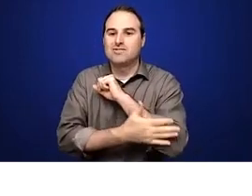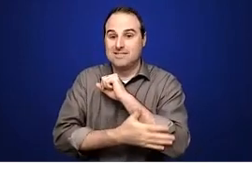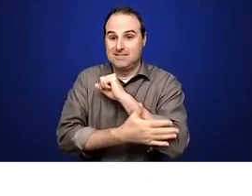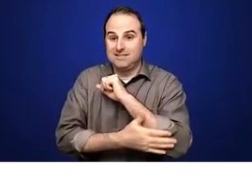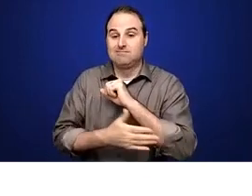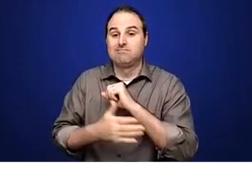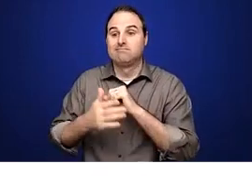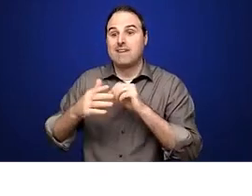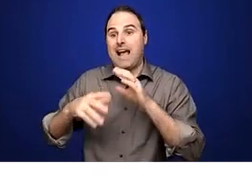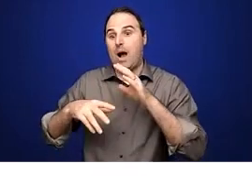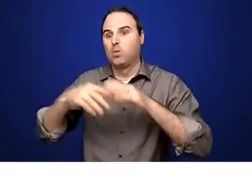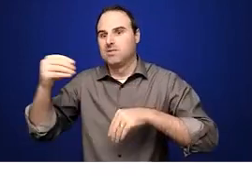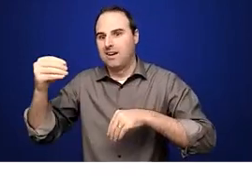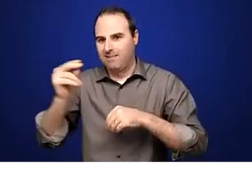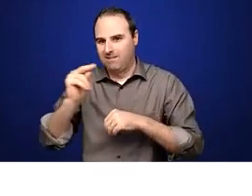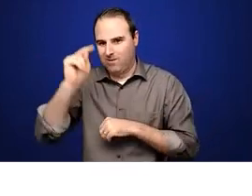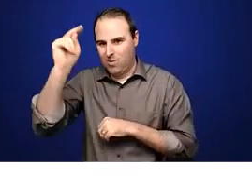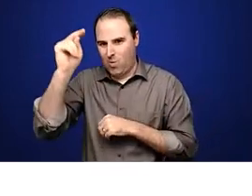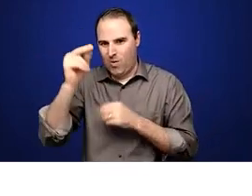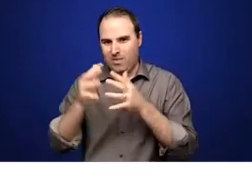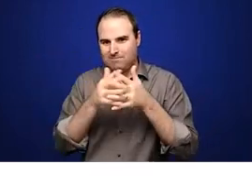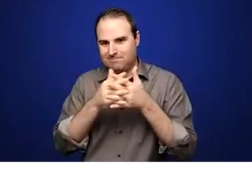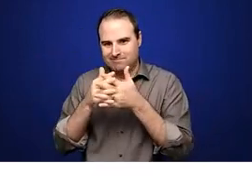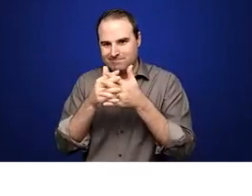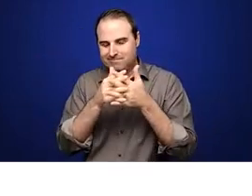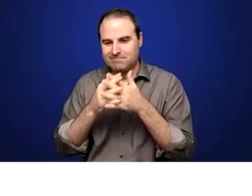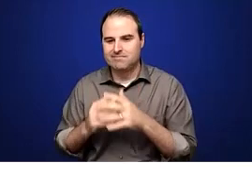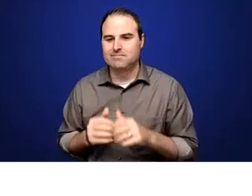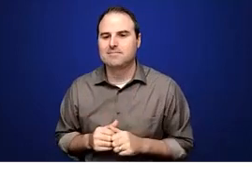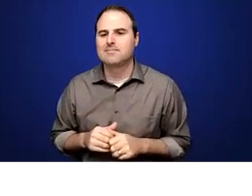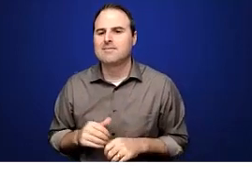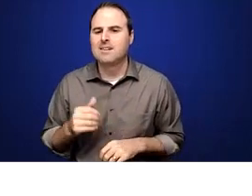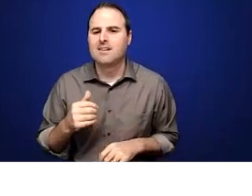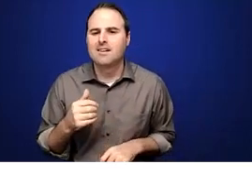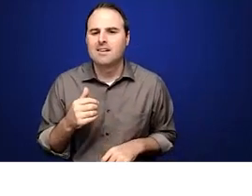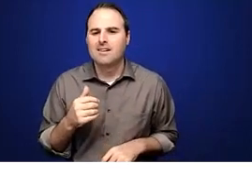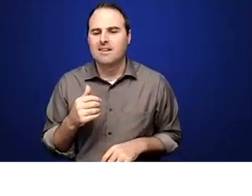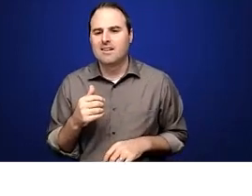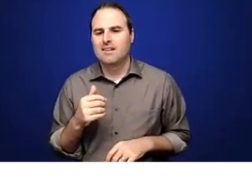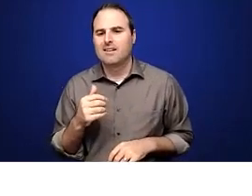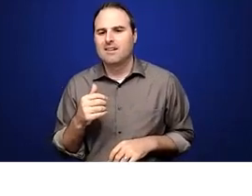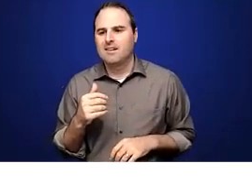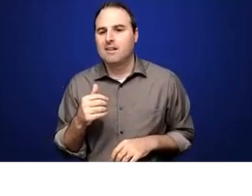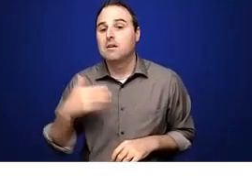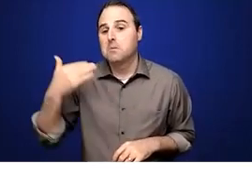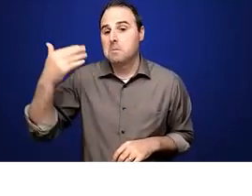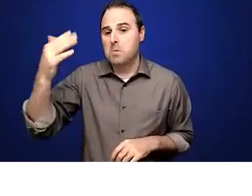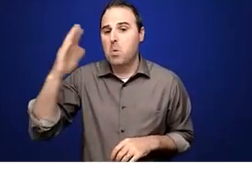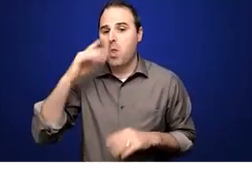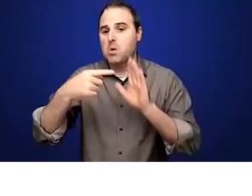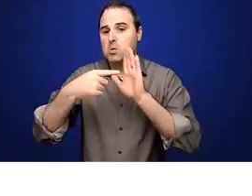And if there is some time, I would give you a little bit of a glimpse of the JDAPT and the Communication Decision-Support Tool.